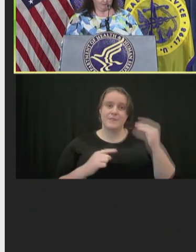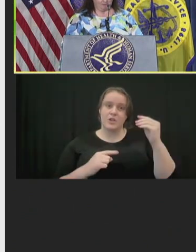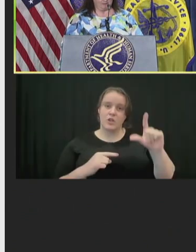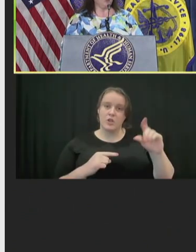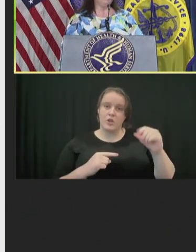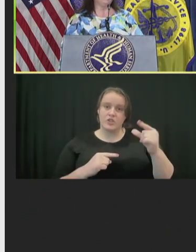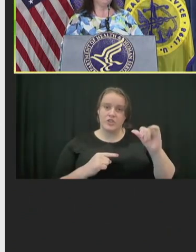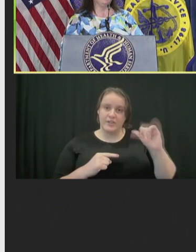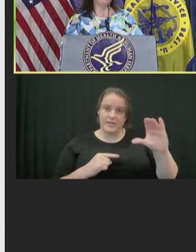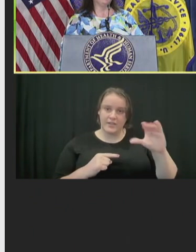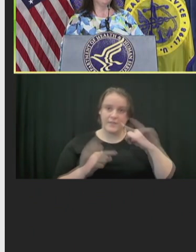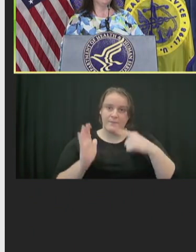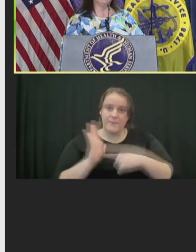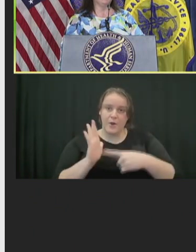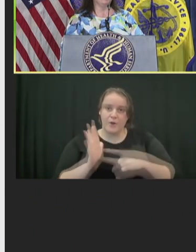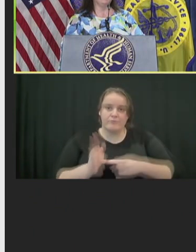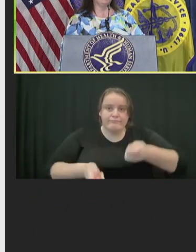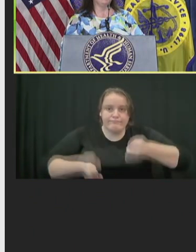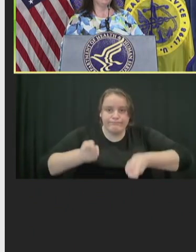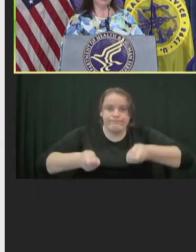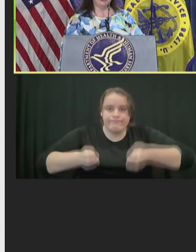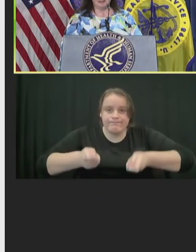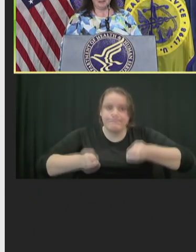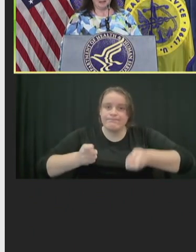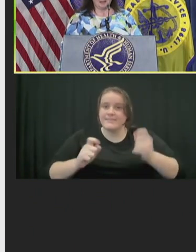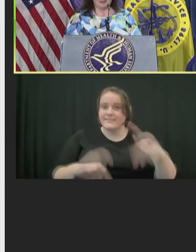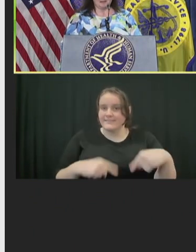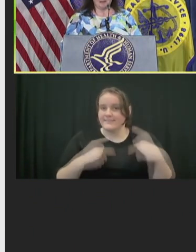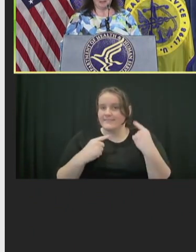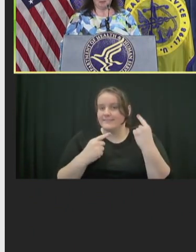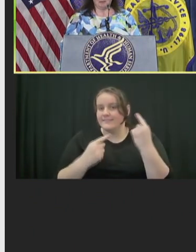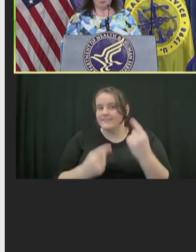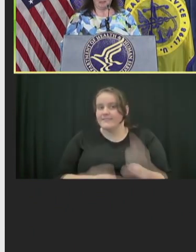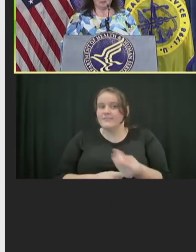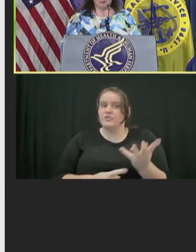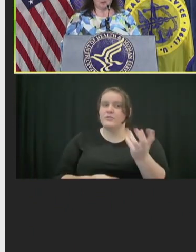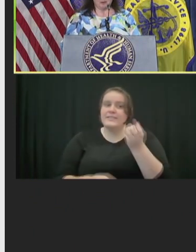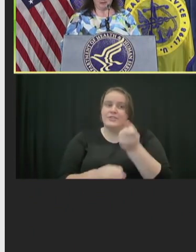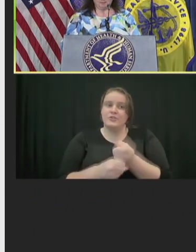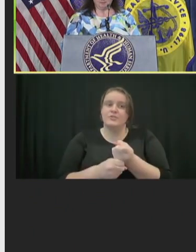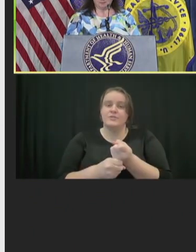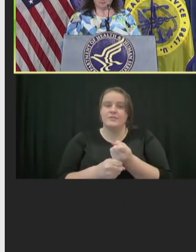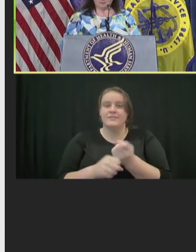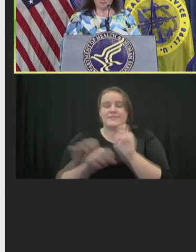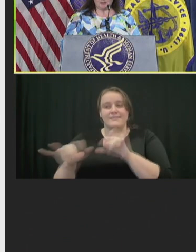we've tweaked that many times over the last number of years as we've tweaked the program. So,